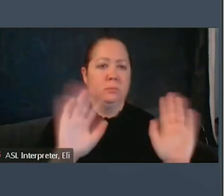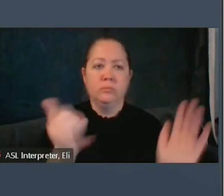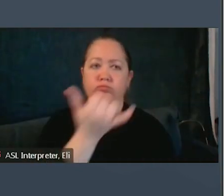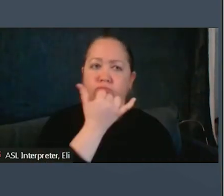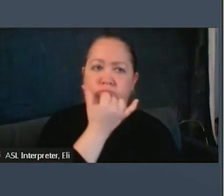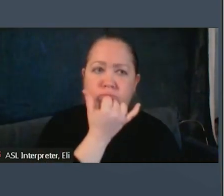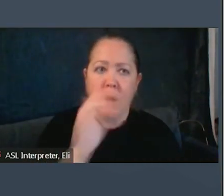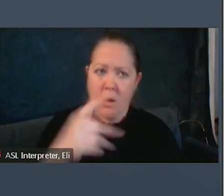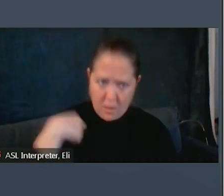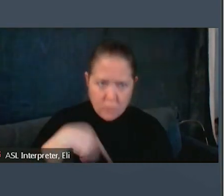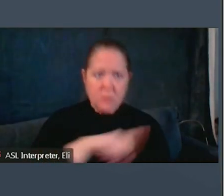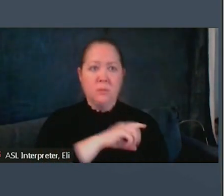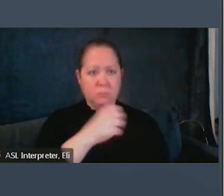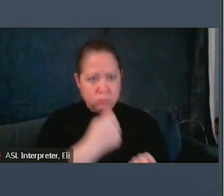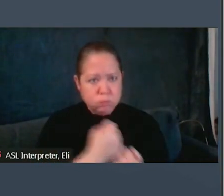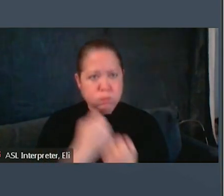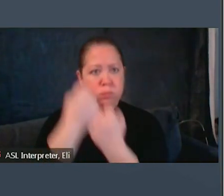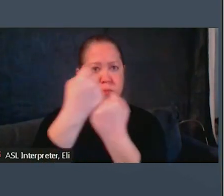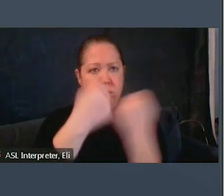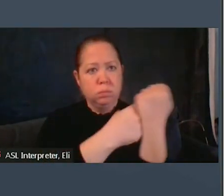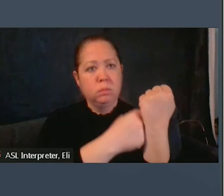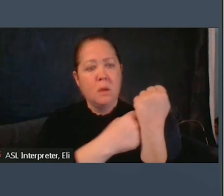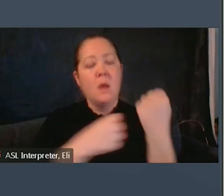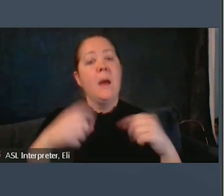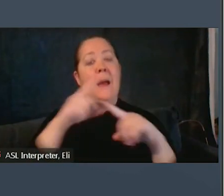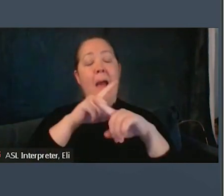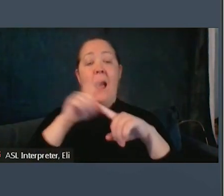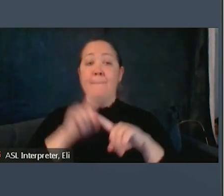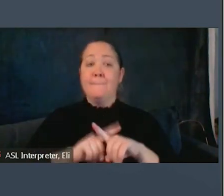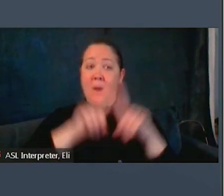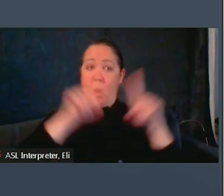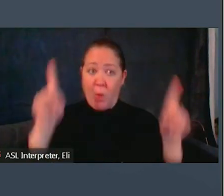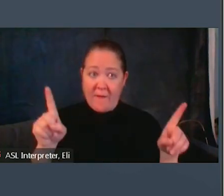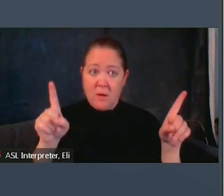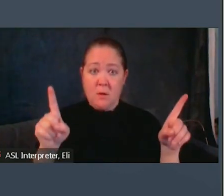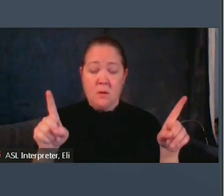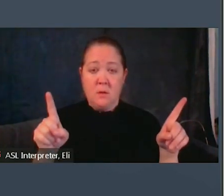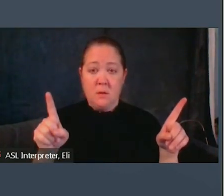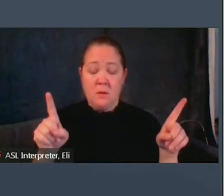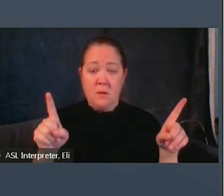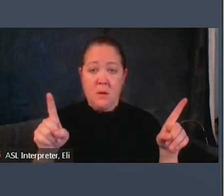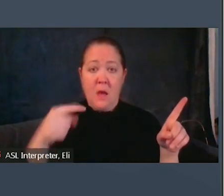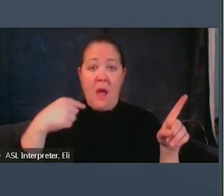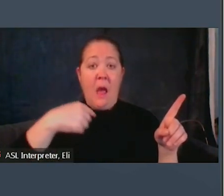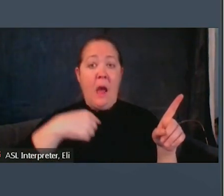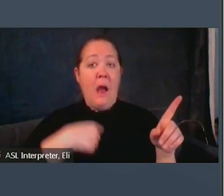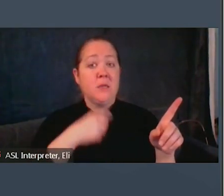of a facility and capacity of its residents, especially when the details of the project have not been